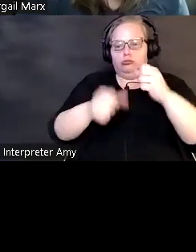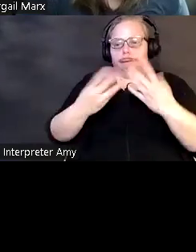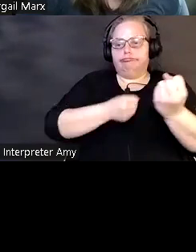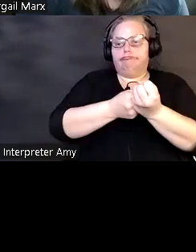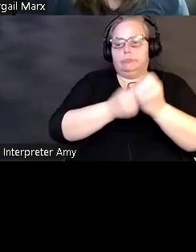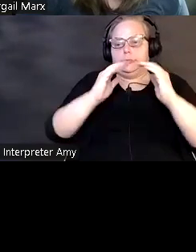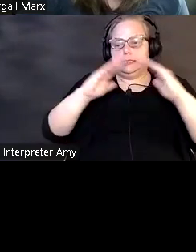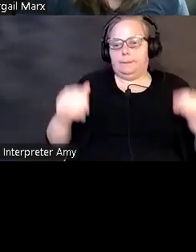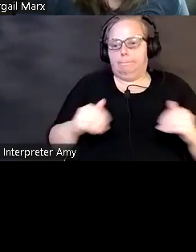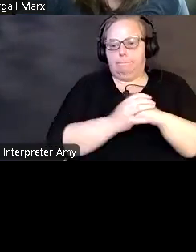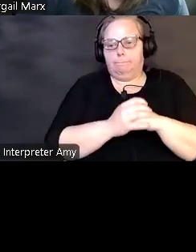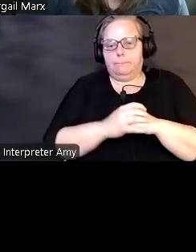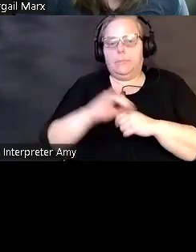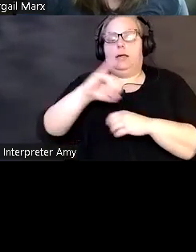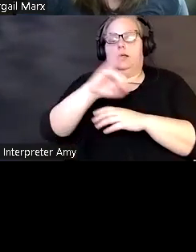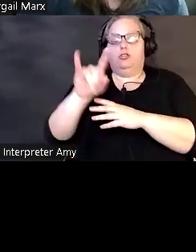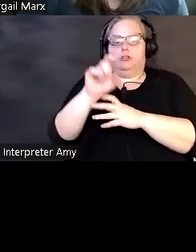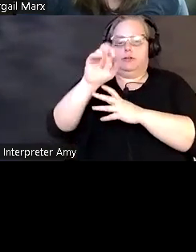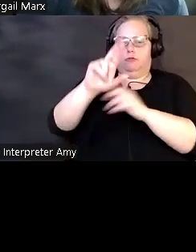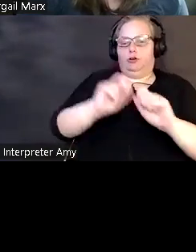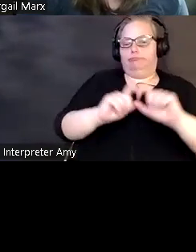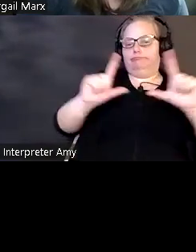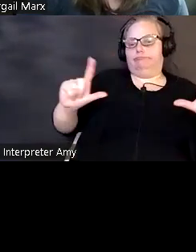And then Jennifer put up our resources slide here which I think is also important.